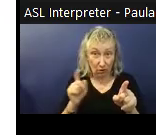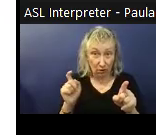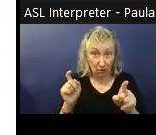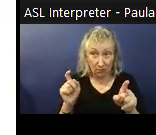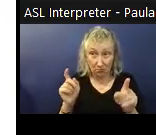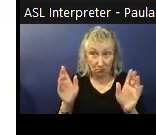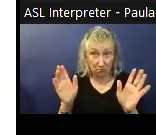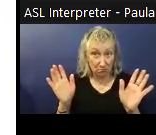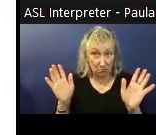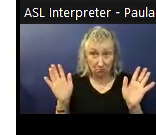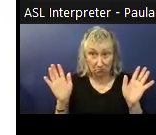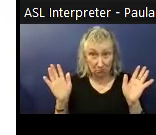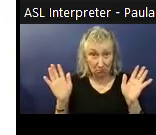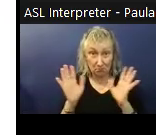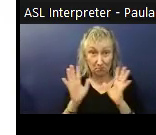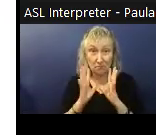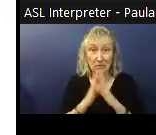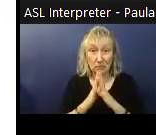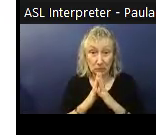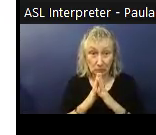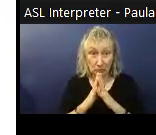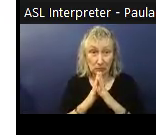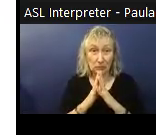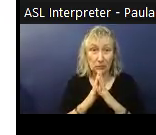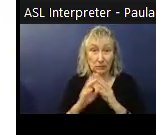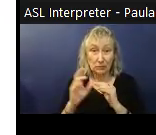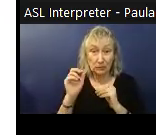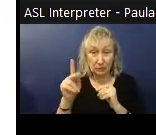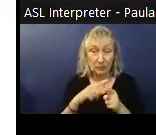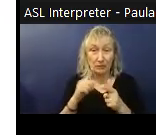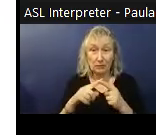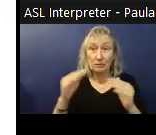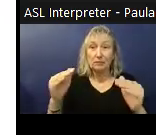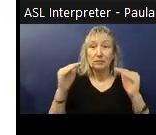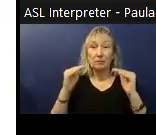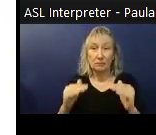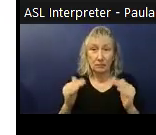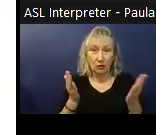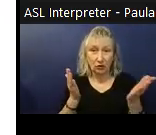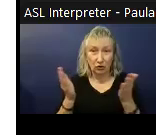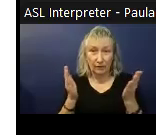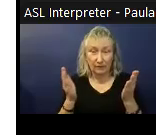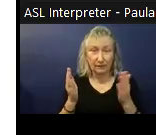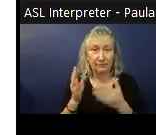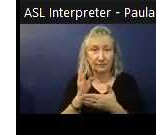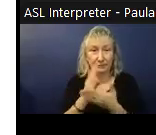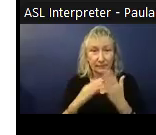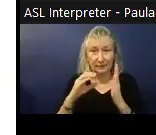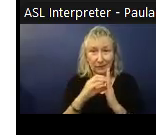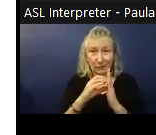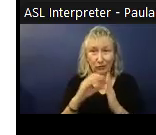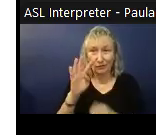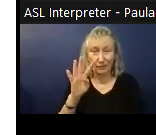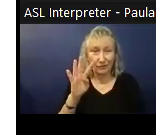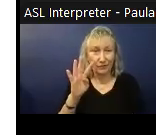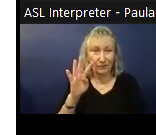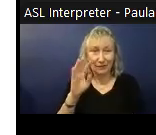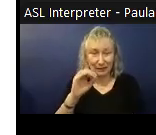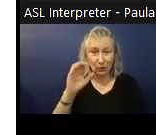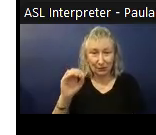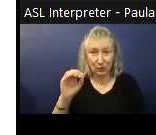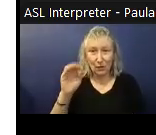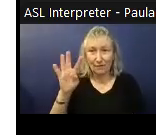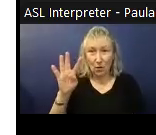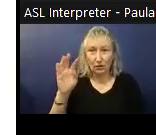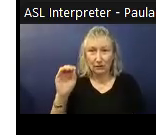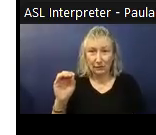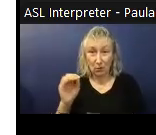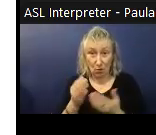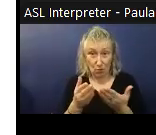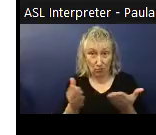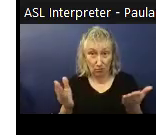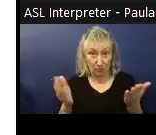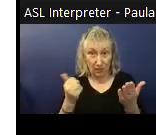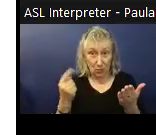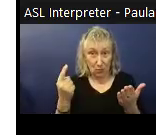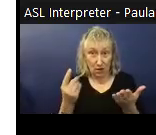So that brings us to services Section 0040, open it up to the RAC members,